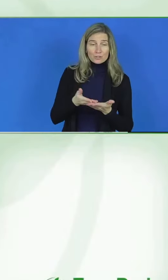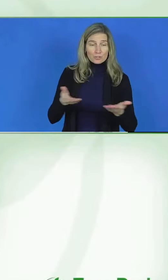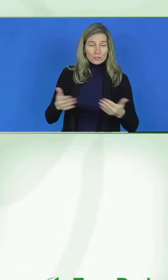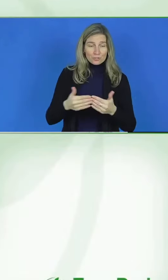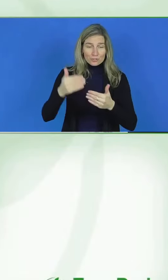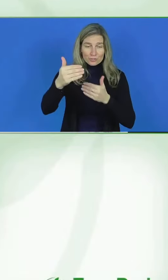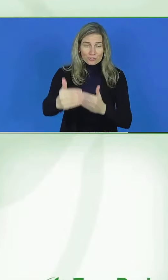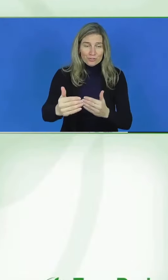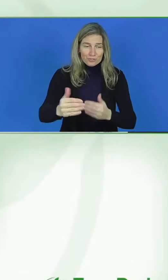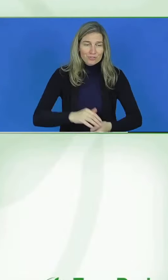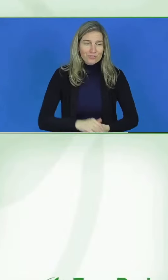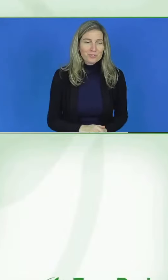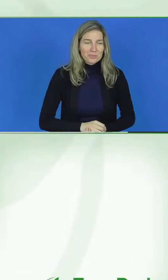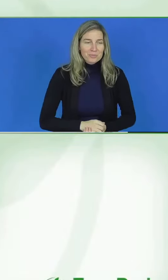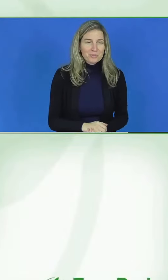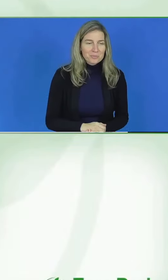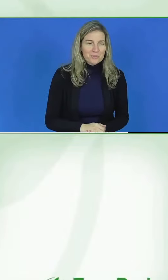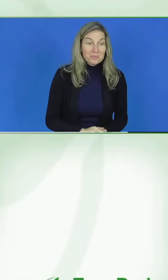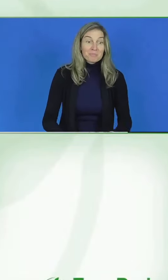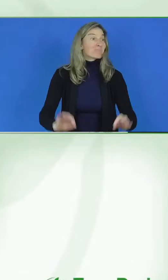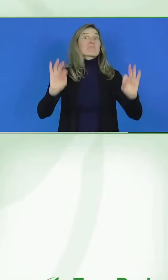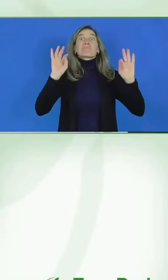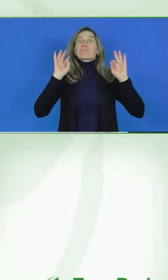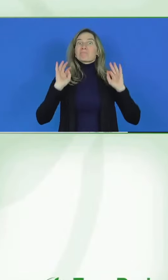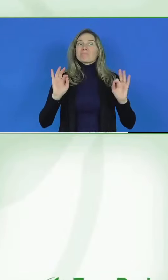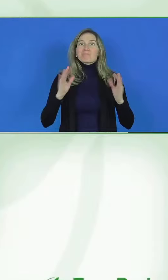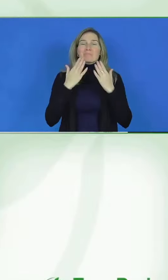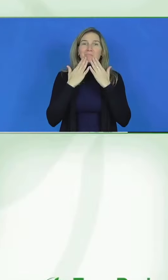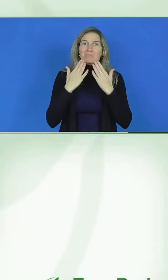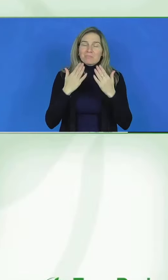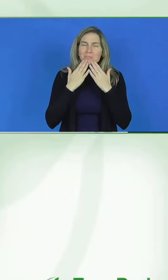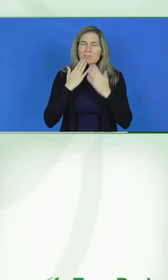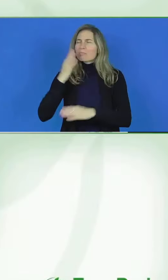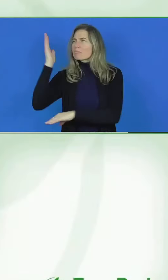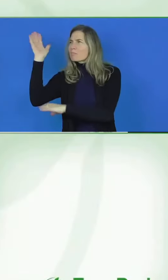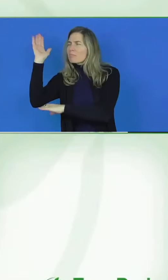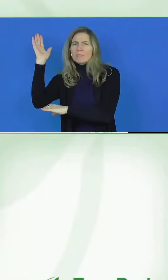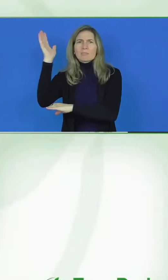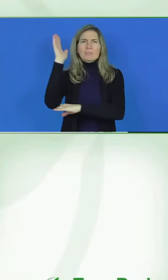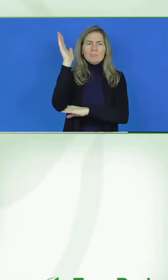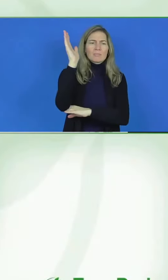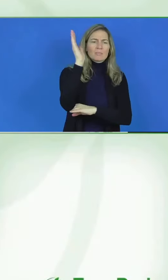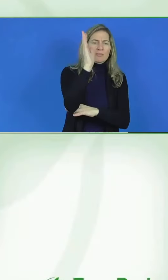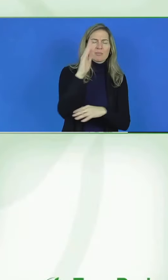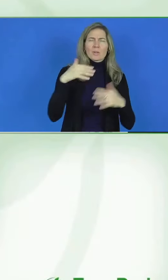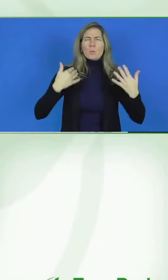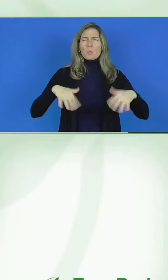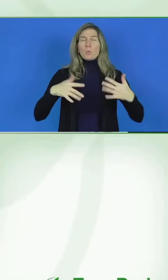I feel like we're talking a lot about interdependencies, how there